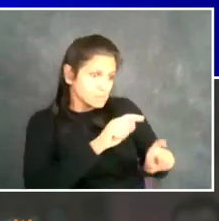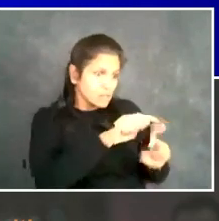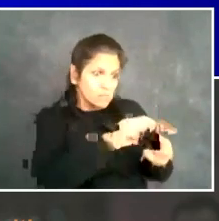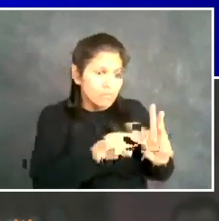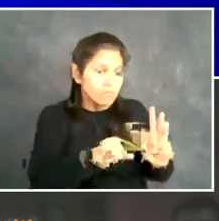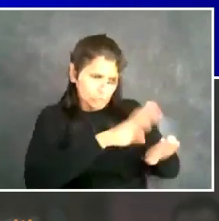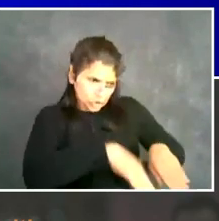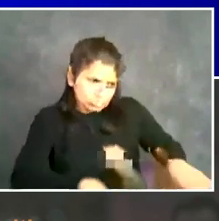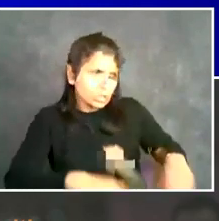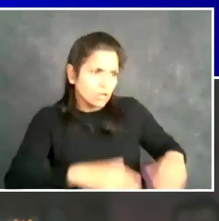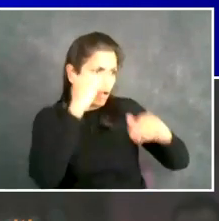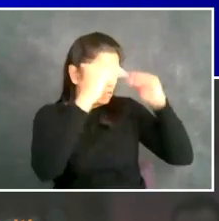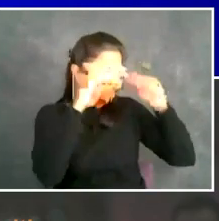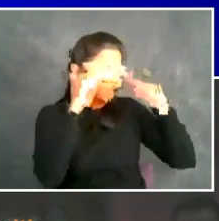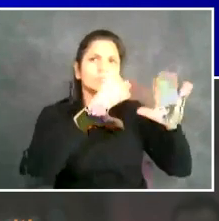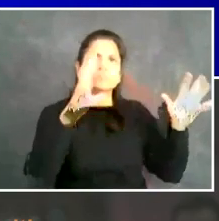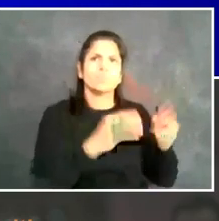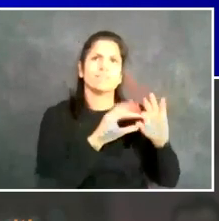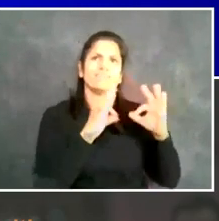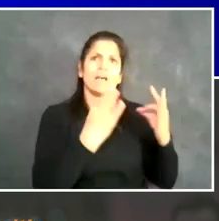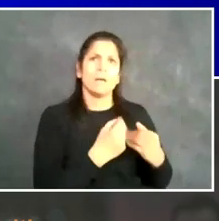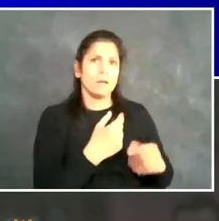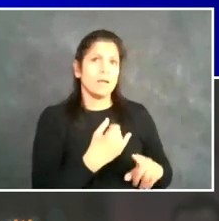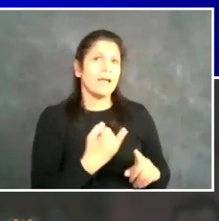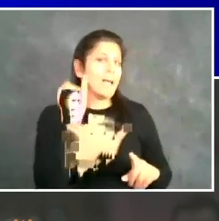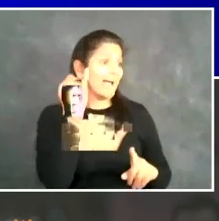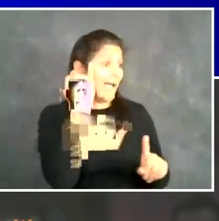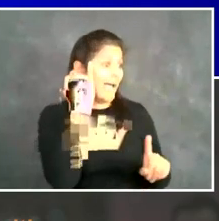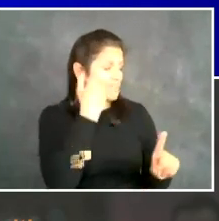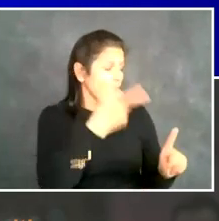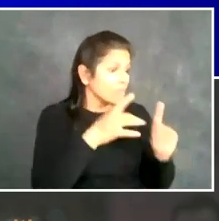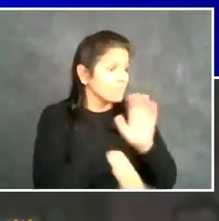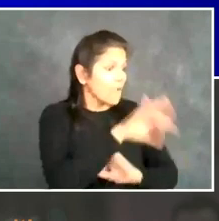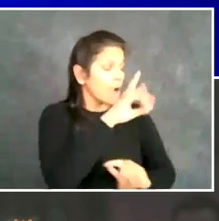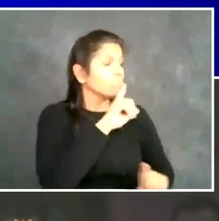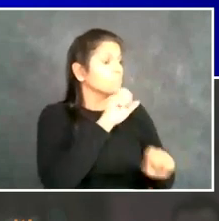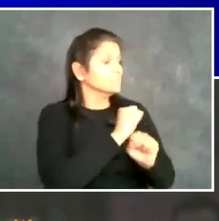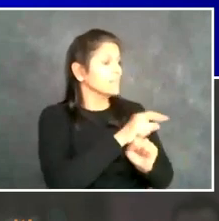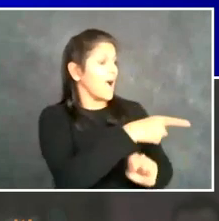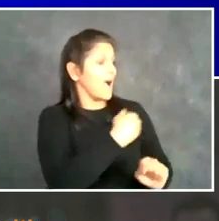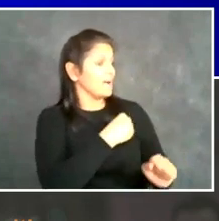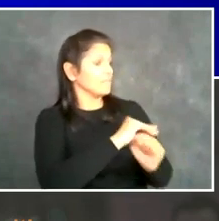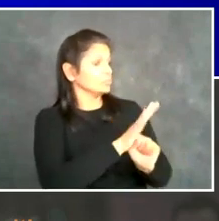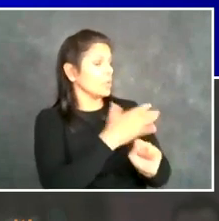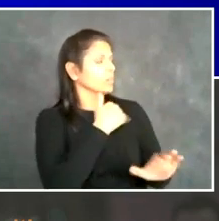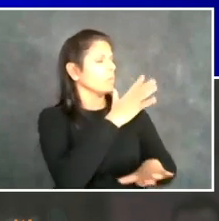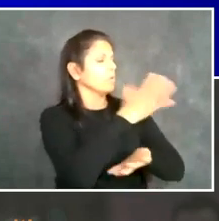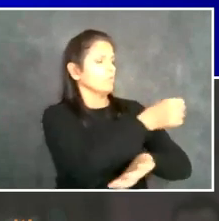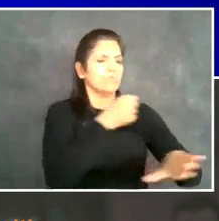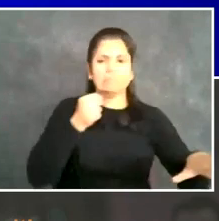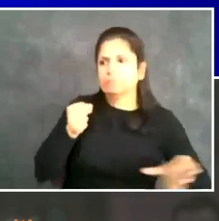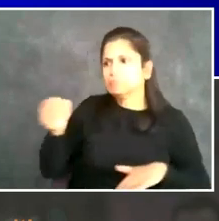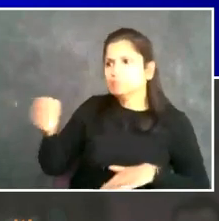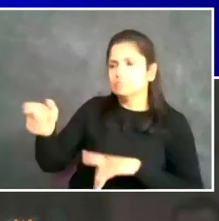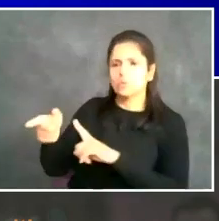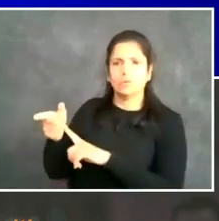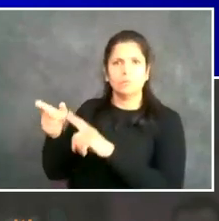LESSER VISES SITES. THIS INITIATIVE WILL BEGIN THIS WEEK AND EXPAND OVER THE NEXT